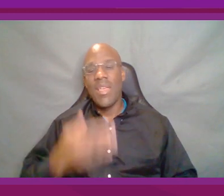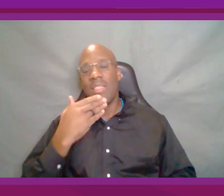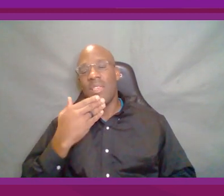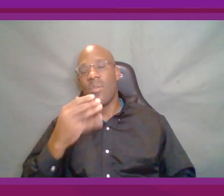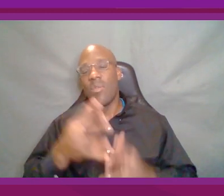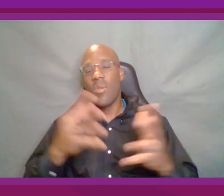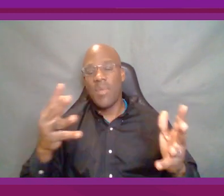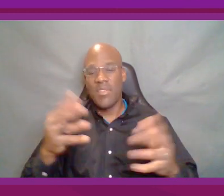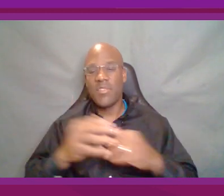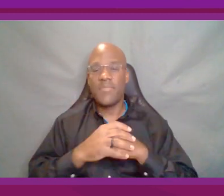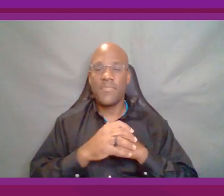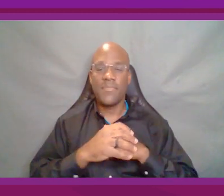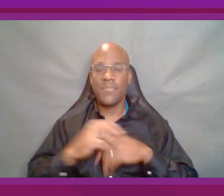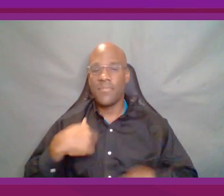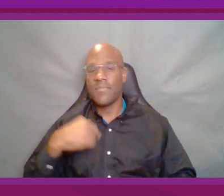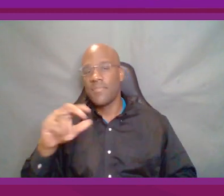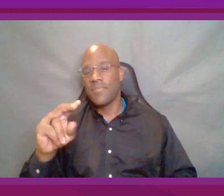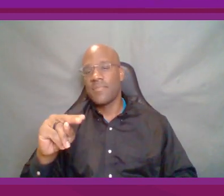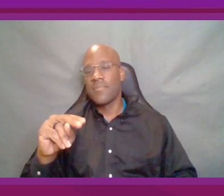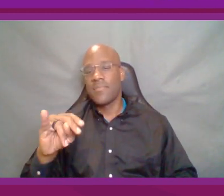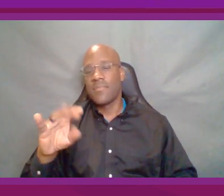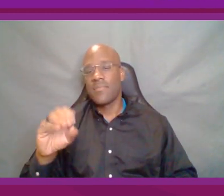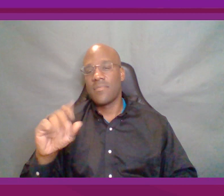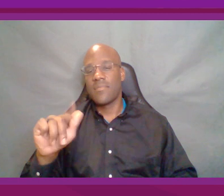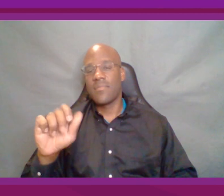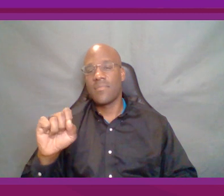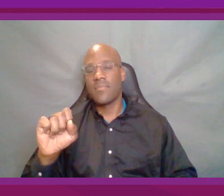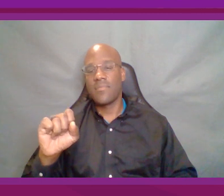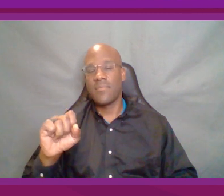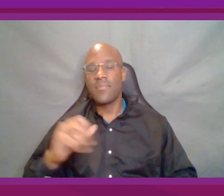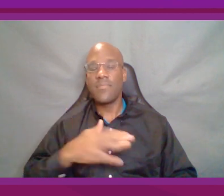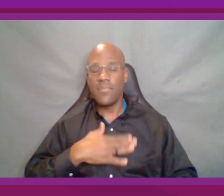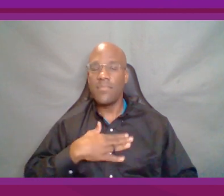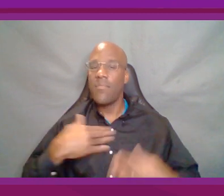[NICHOLAS]: Thank you so much for that, this is Nicholas speaking I am someone who has a